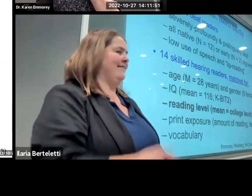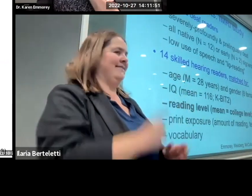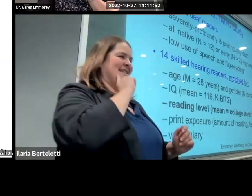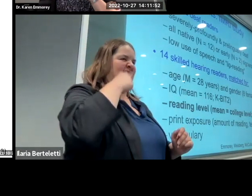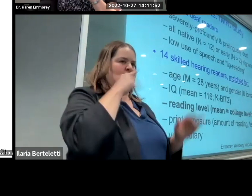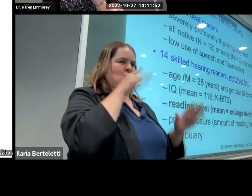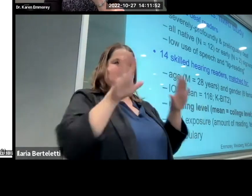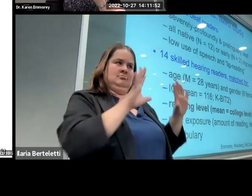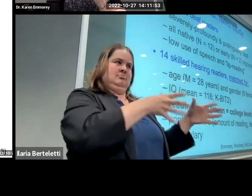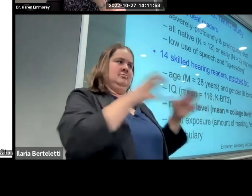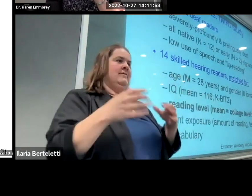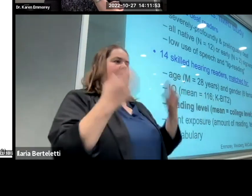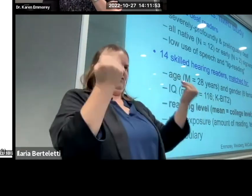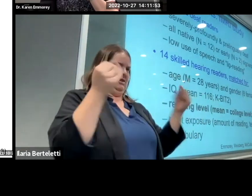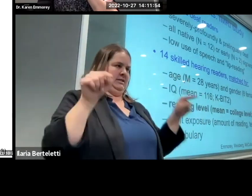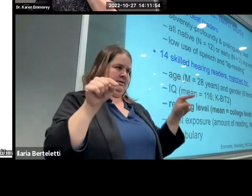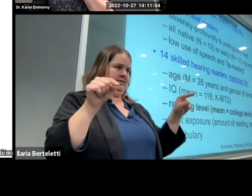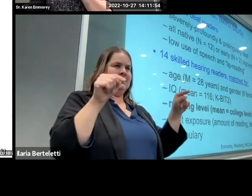Um! And did you have a feature liberating?